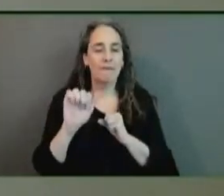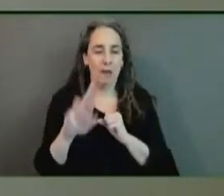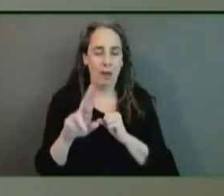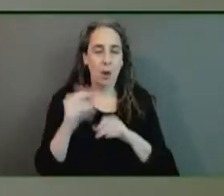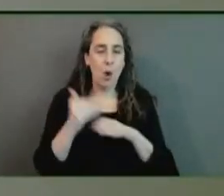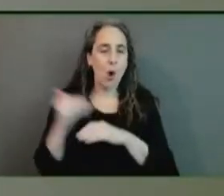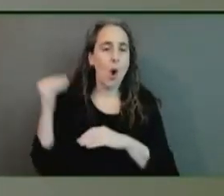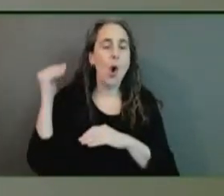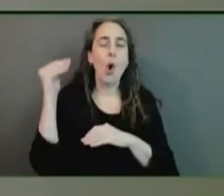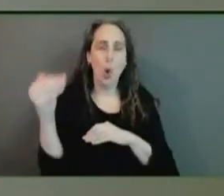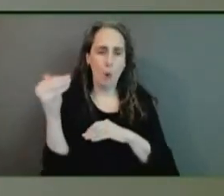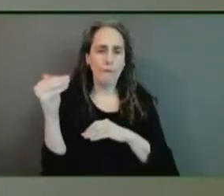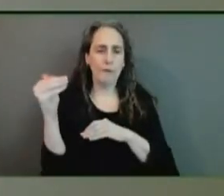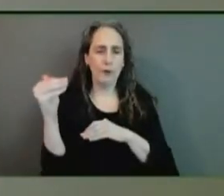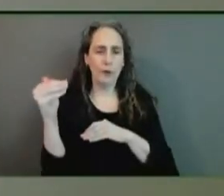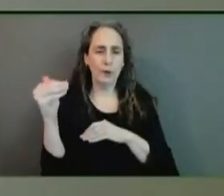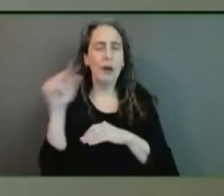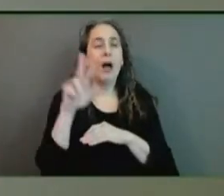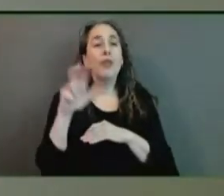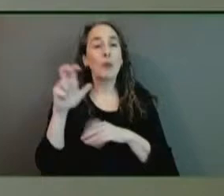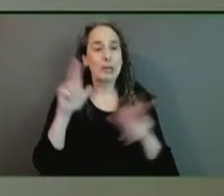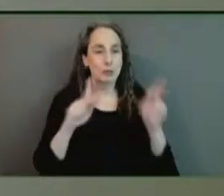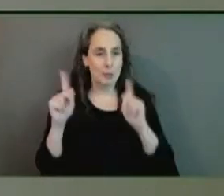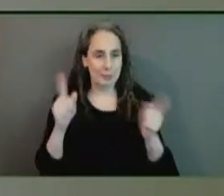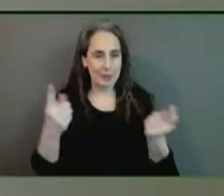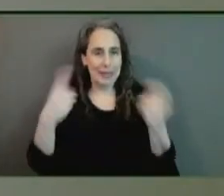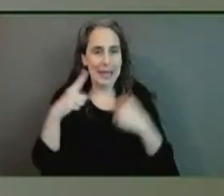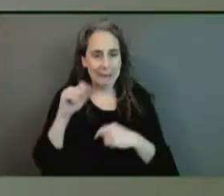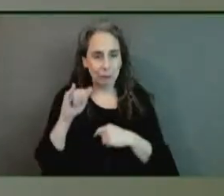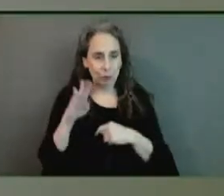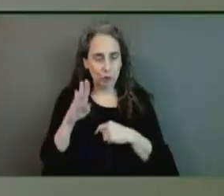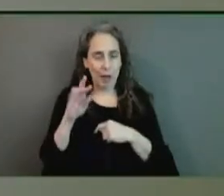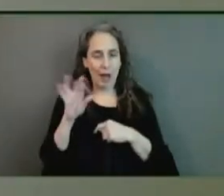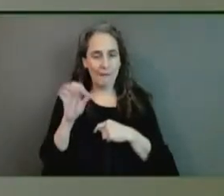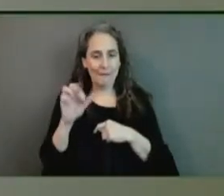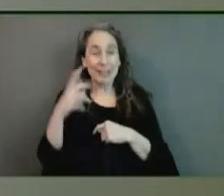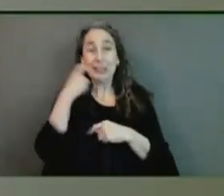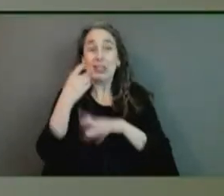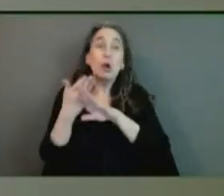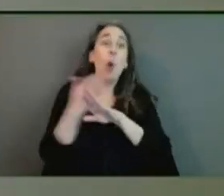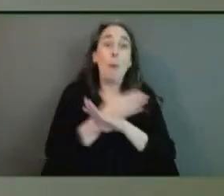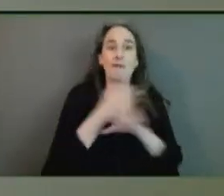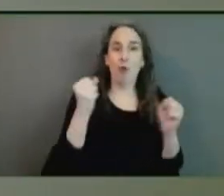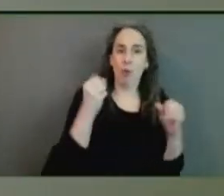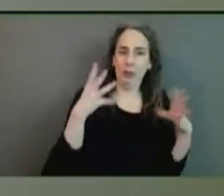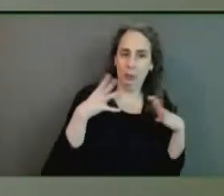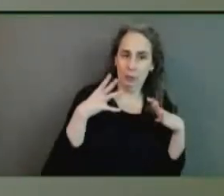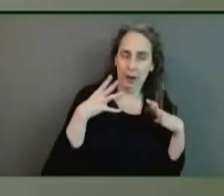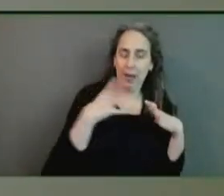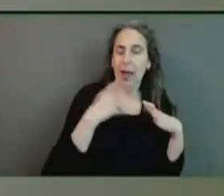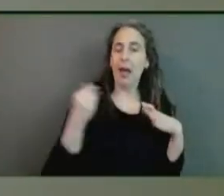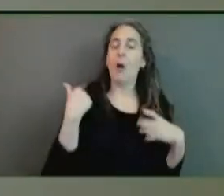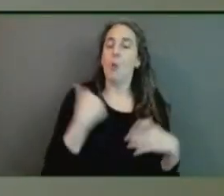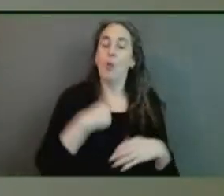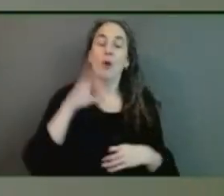Jump fair. Um and we had over. 300 people who came to our job